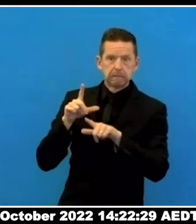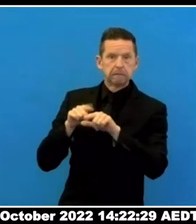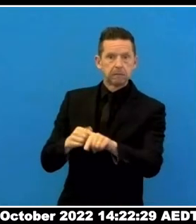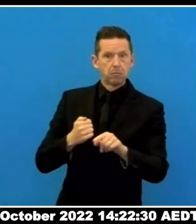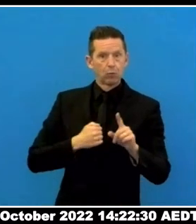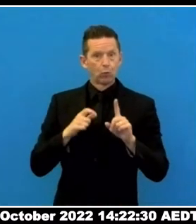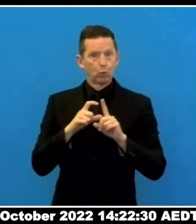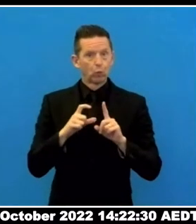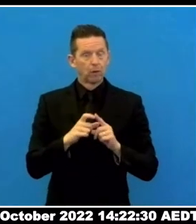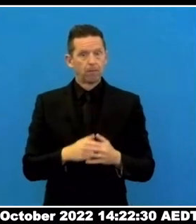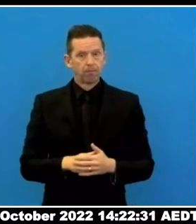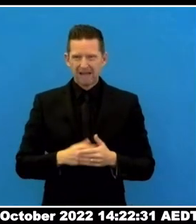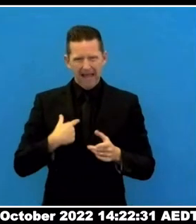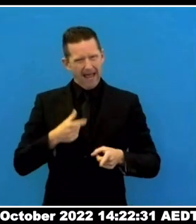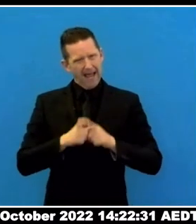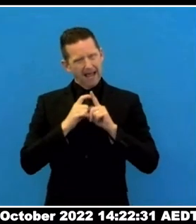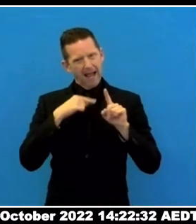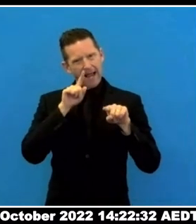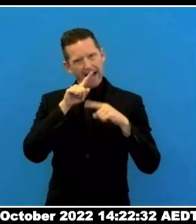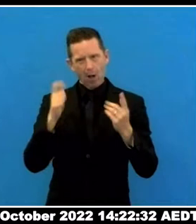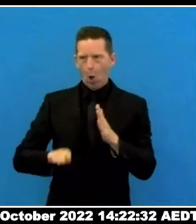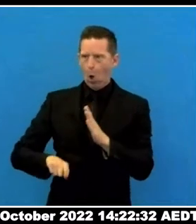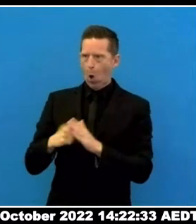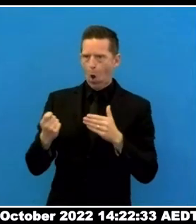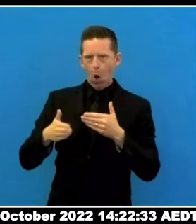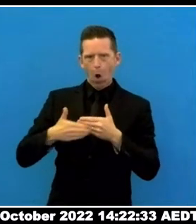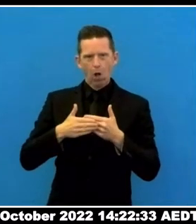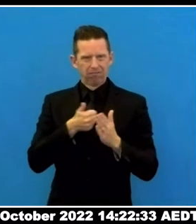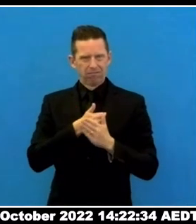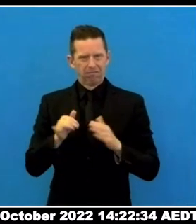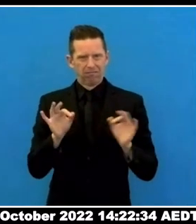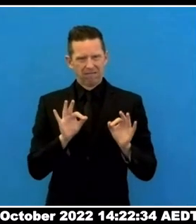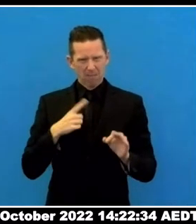It is hard to keep the doors locked all the time because our other children